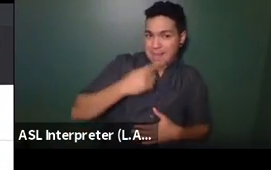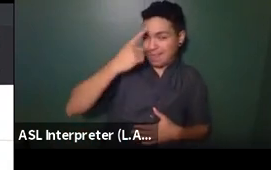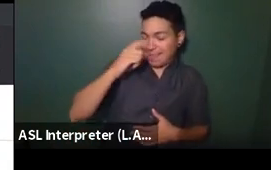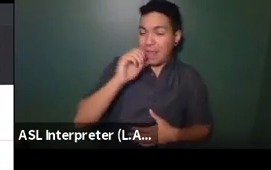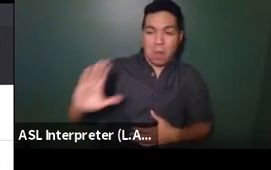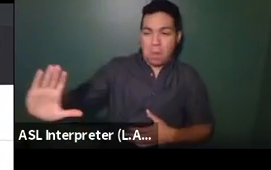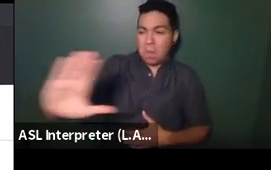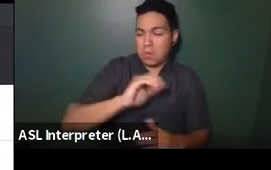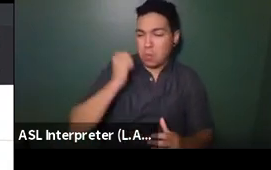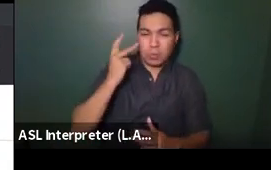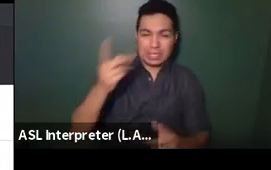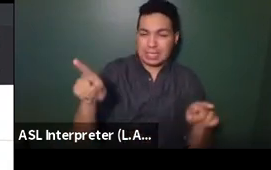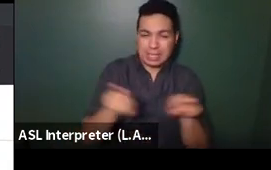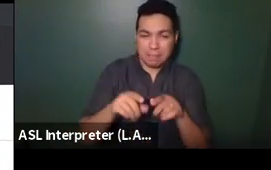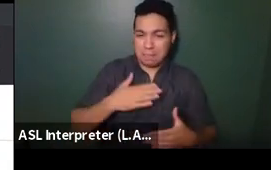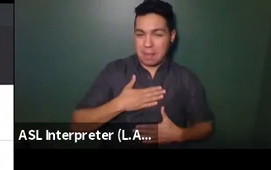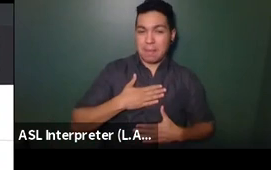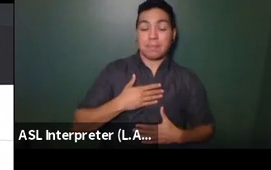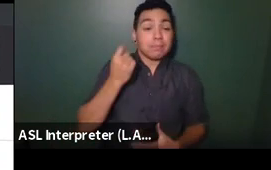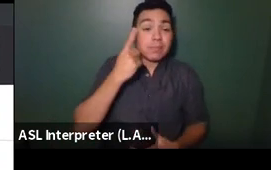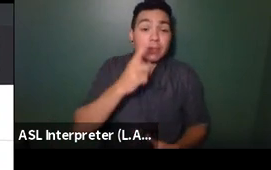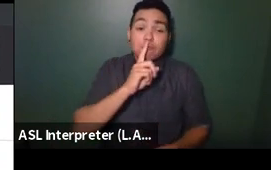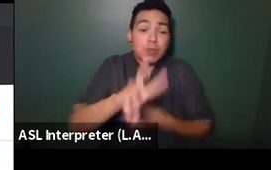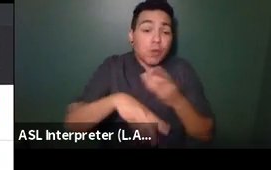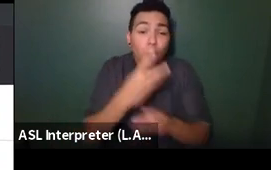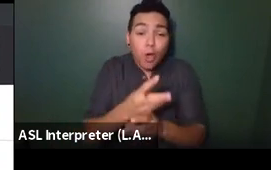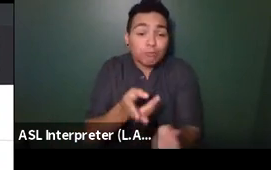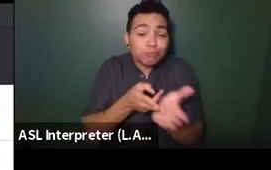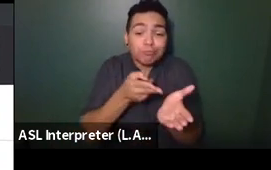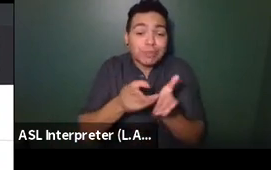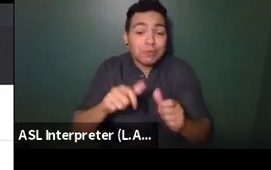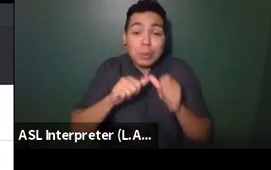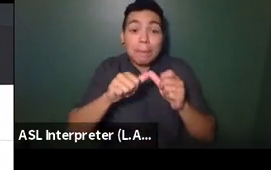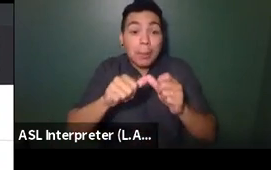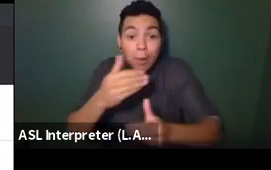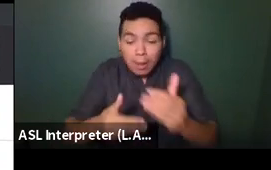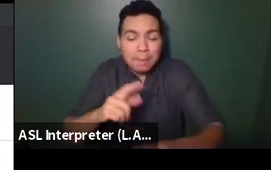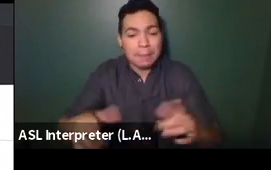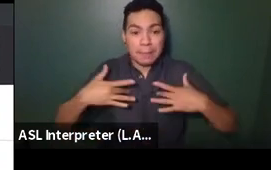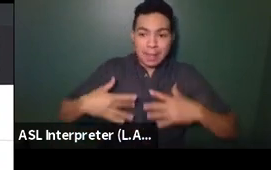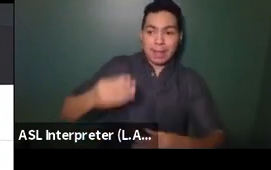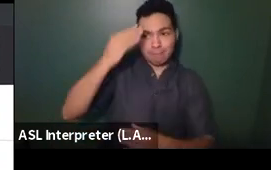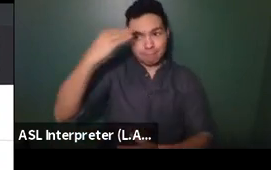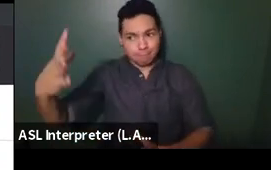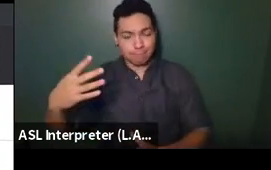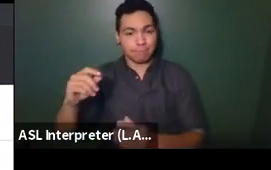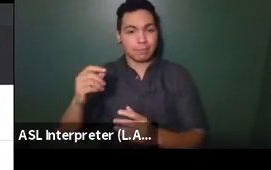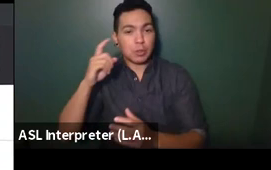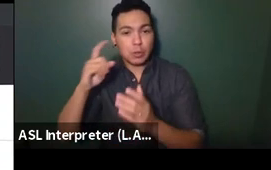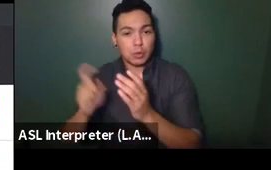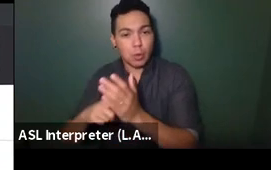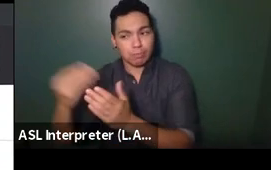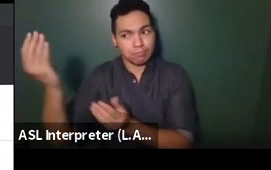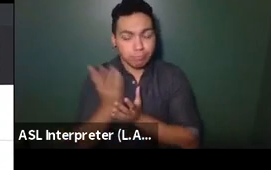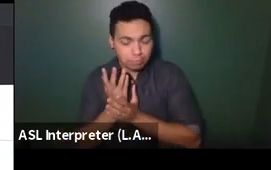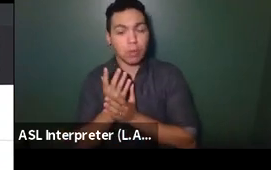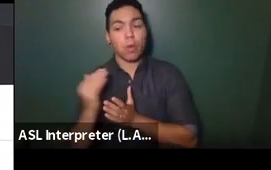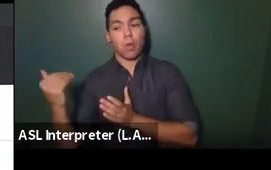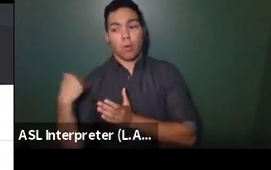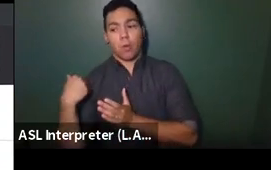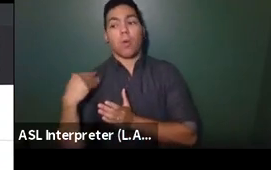Katherine Livick - ESD 112: And you know reality intrudes and we just have to keep going. But he would get a notification and see the comment that I had left and be able to